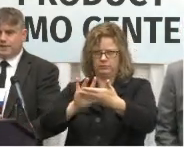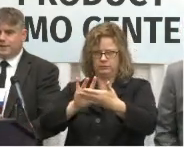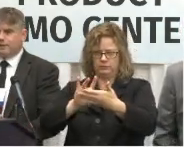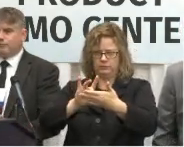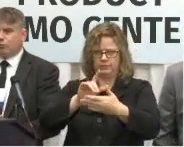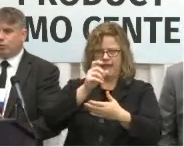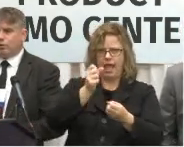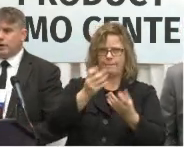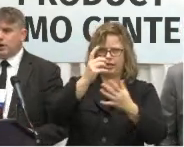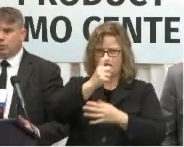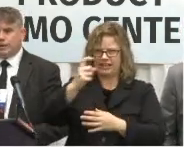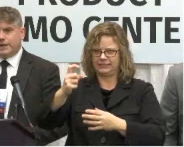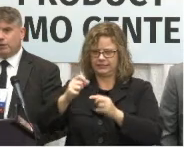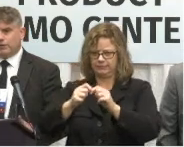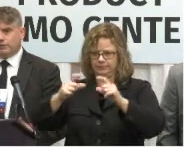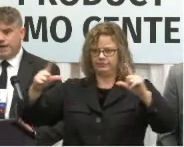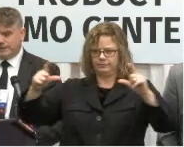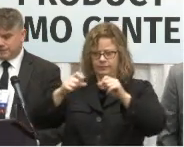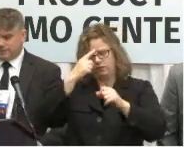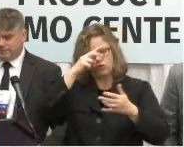needed for reading or other tasks.